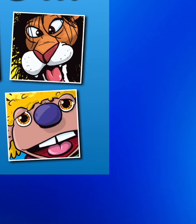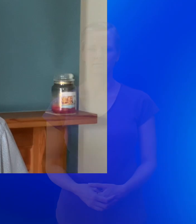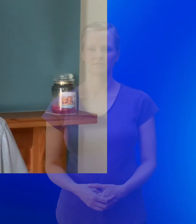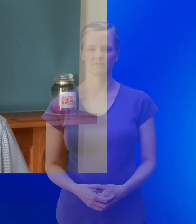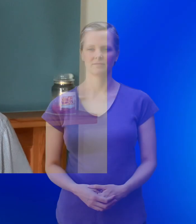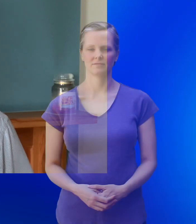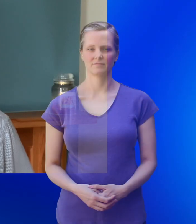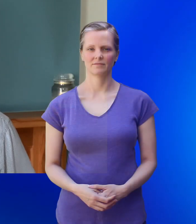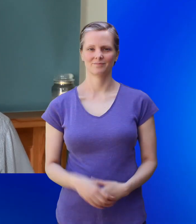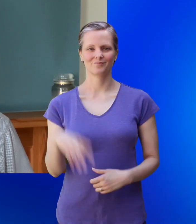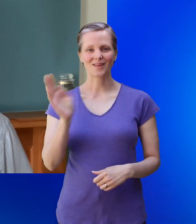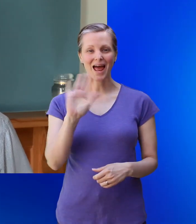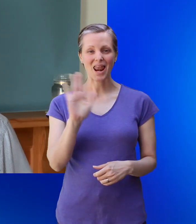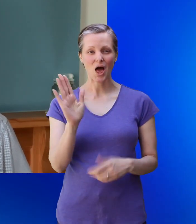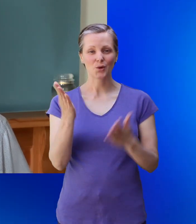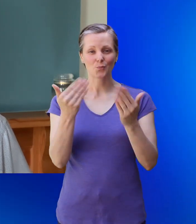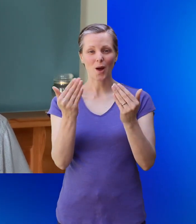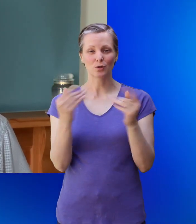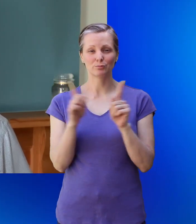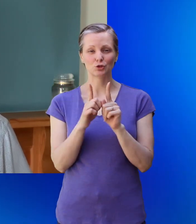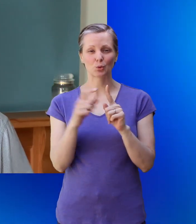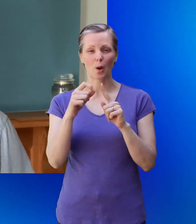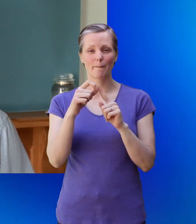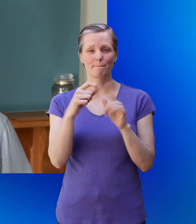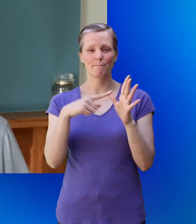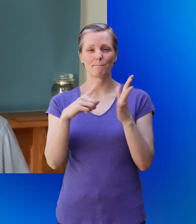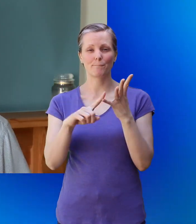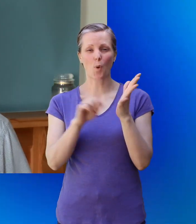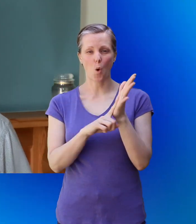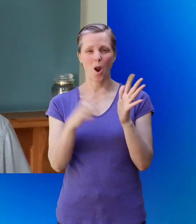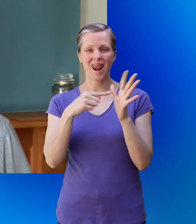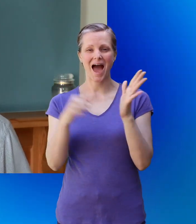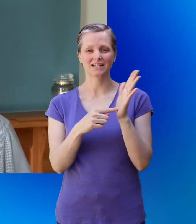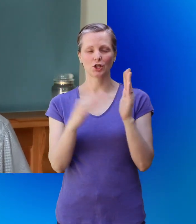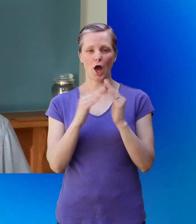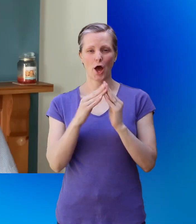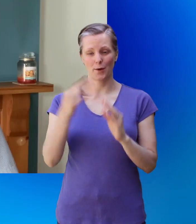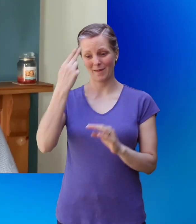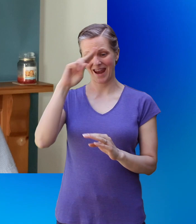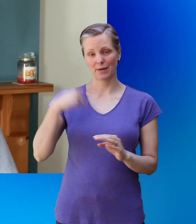Hello and welcome to Paul at home my name is Paul and I'm at home. Today I've